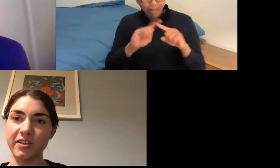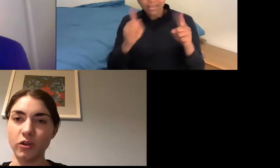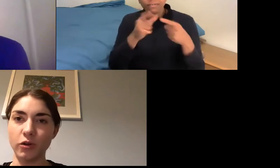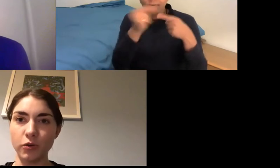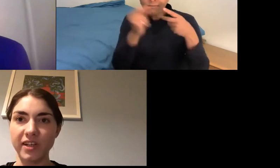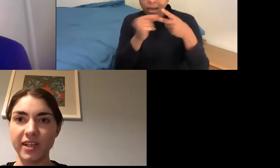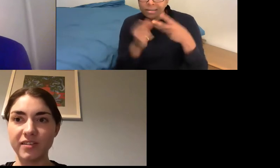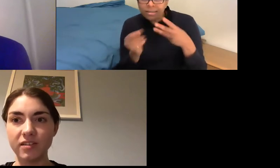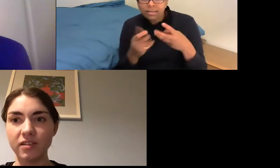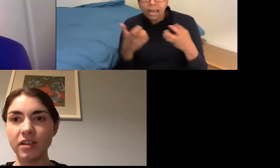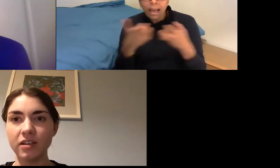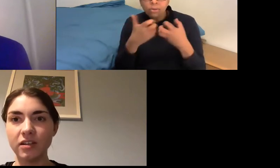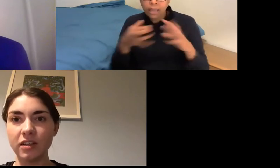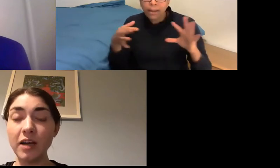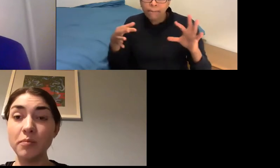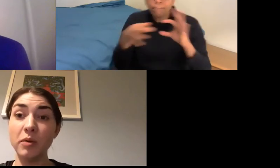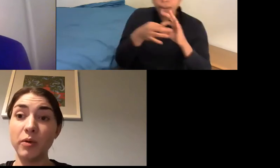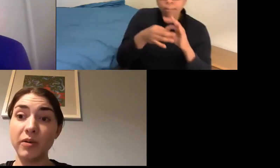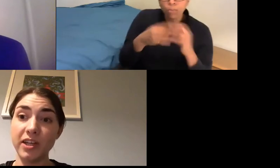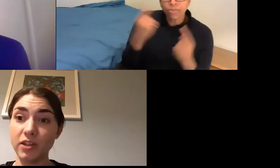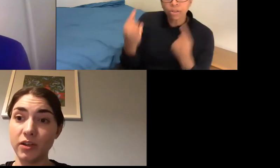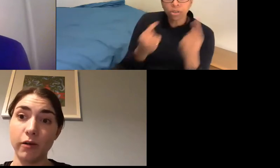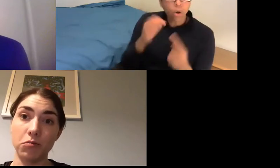historical sense. And maybe whether they do now?